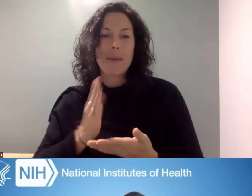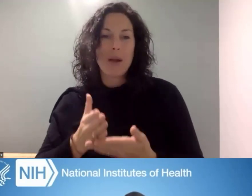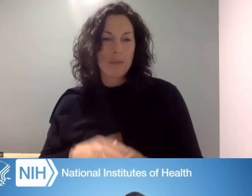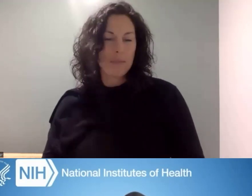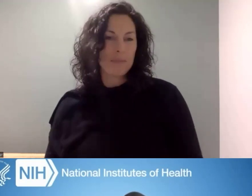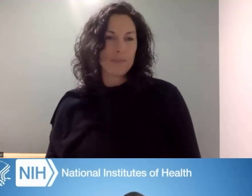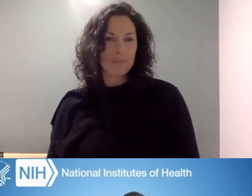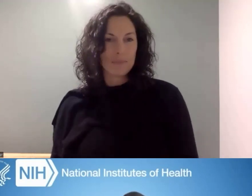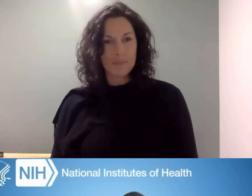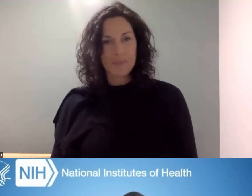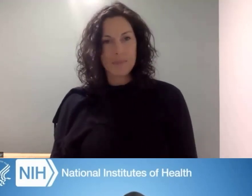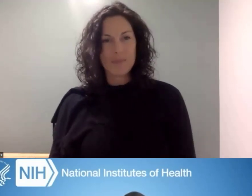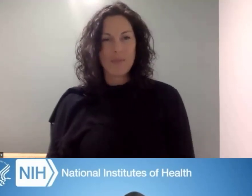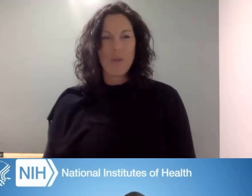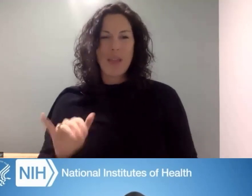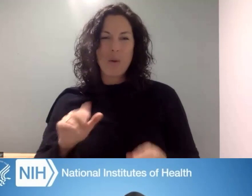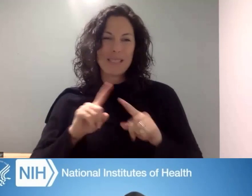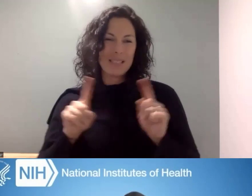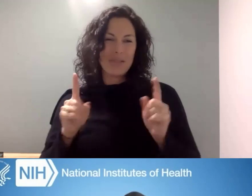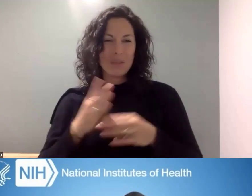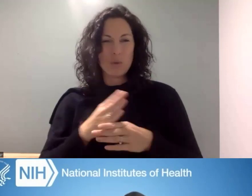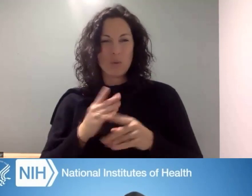So that's the difference between the both of them primarily.